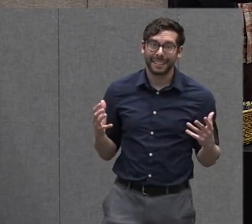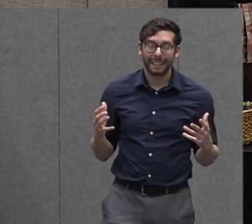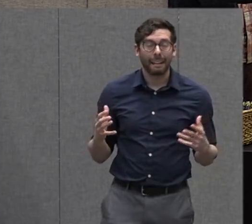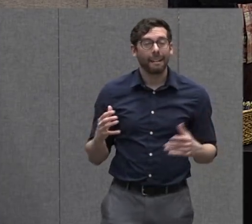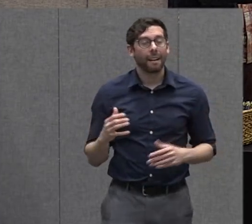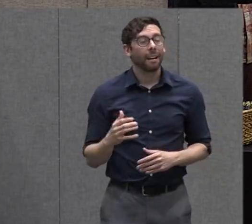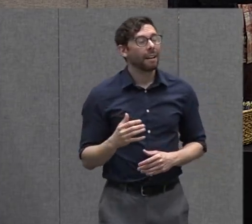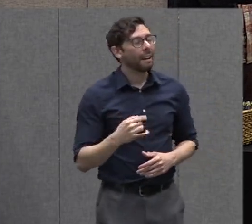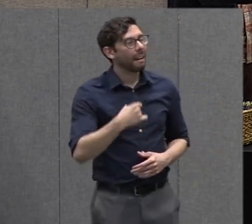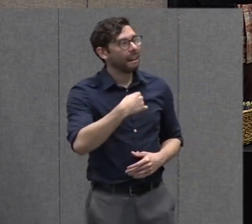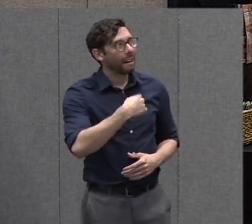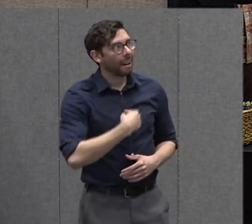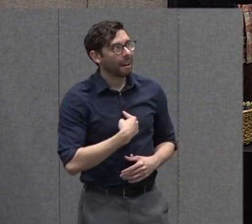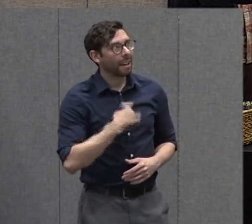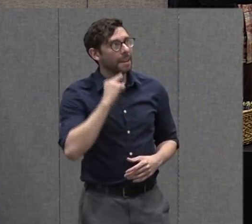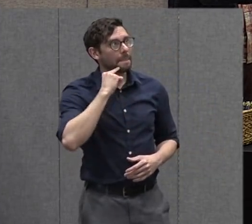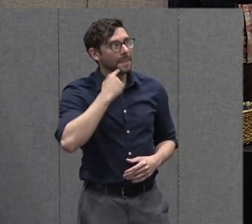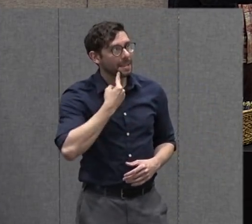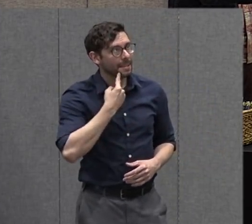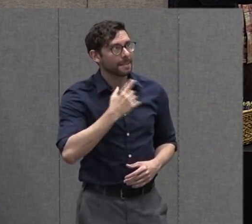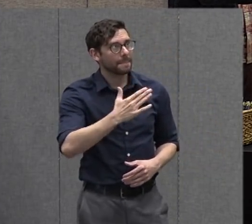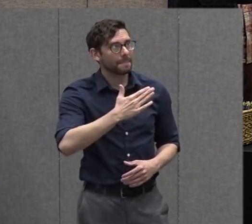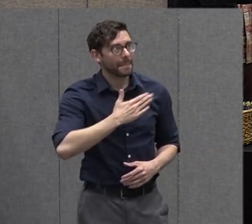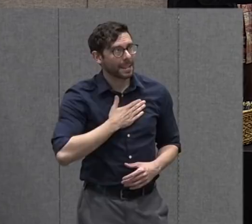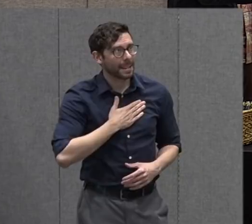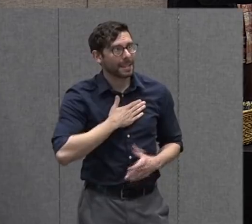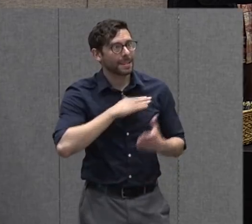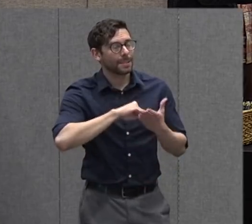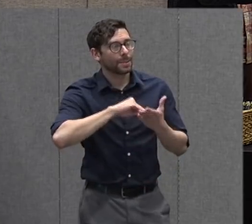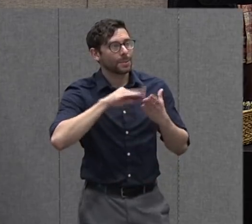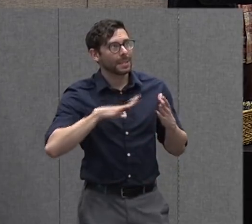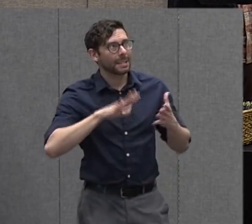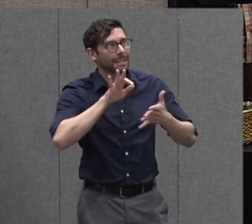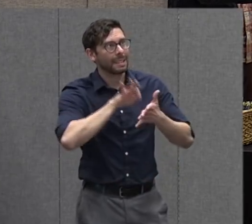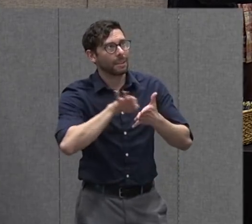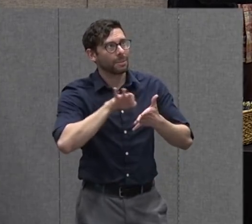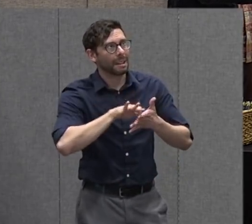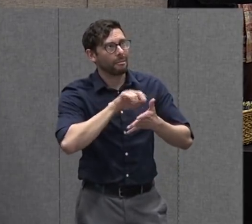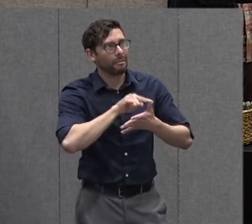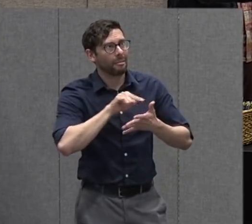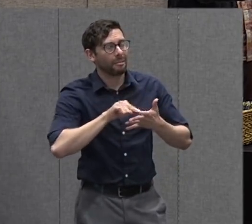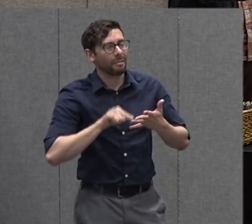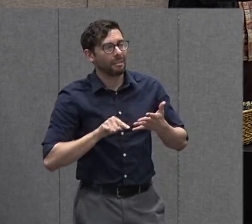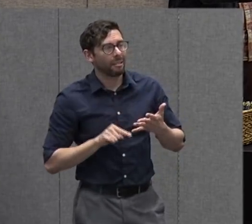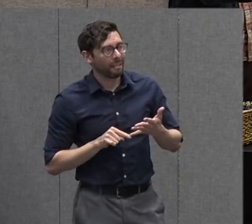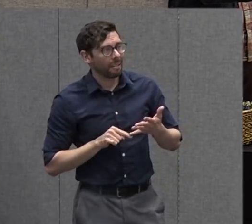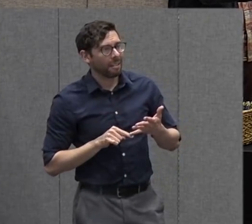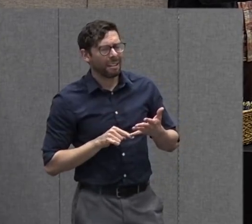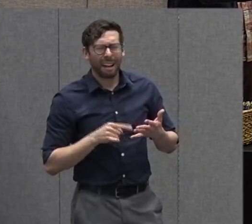[Miss Martindale] Right. [Mr. R] I lost count. [Miss Martindale] You got it because I counted with you. I miss my students.